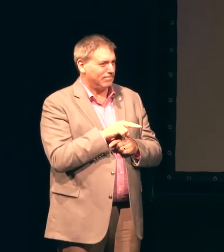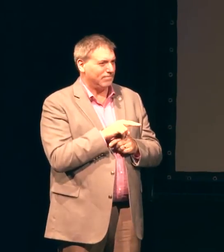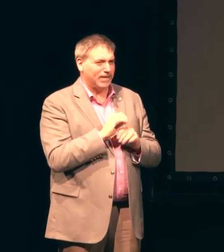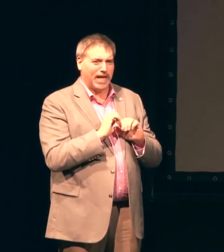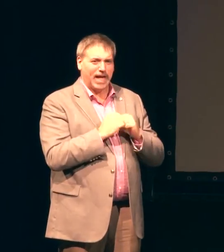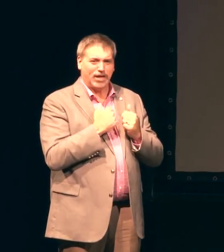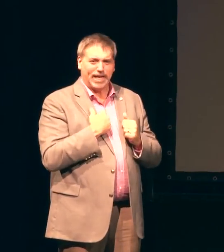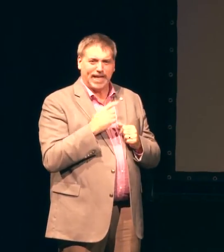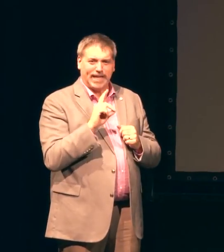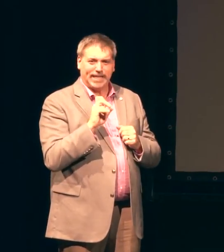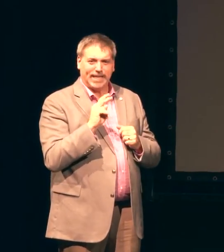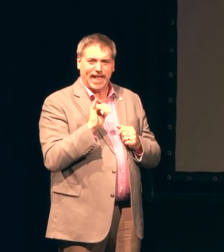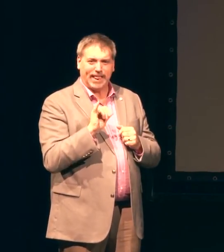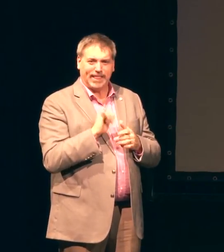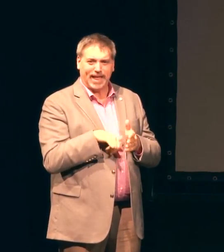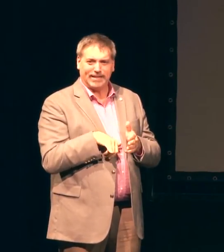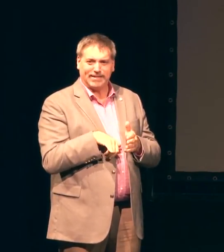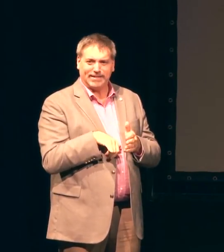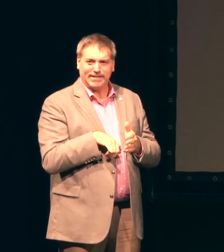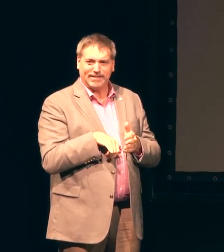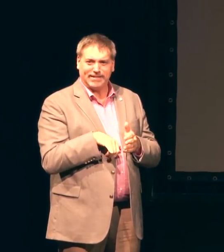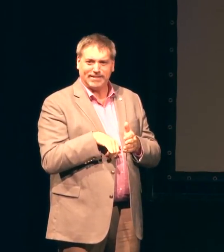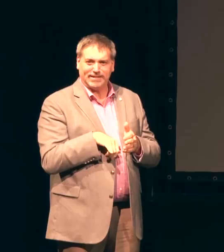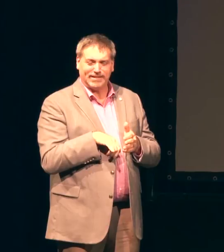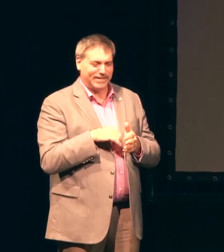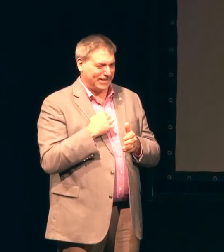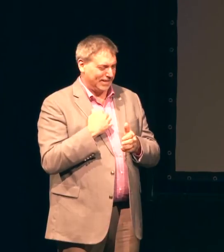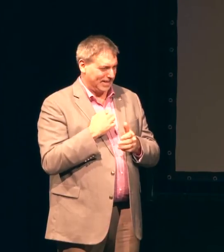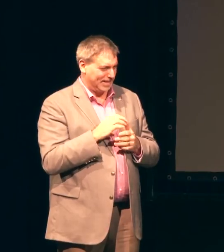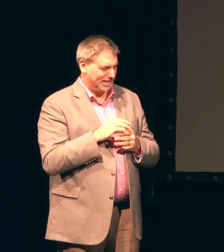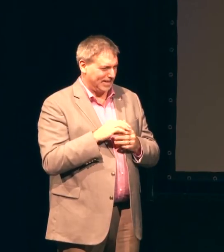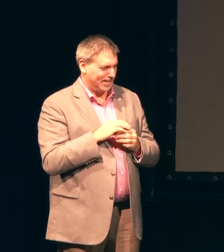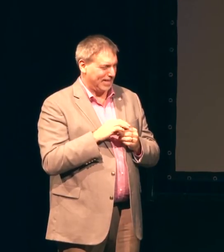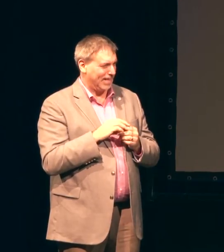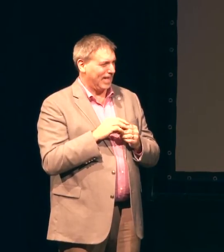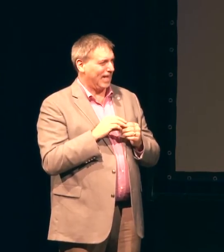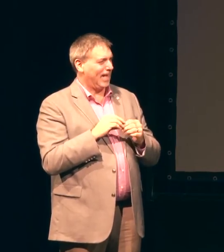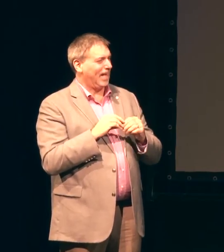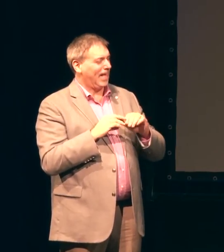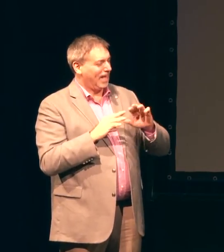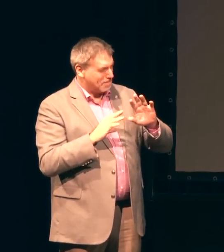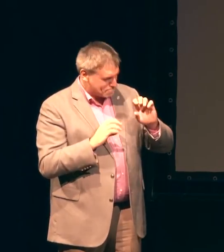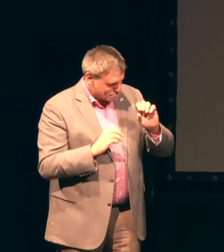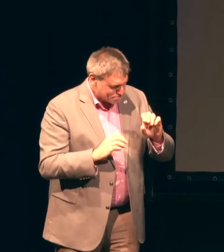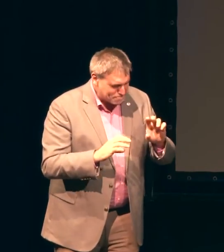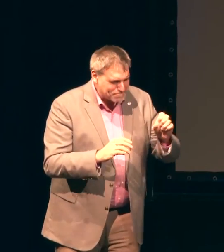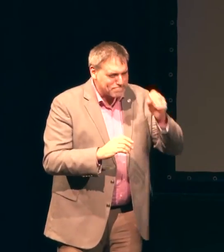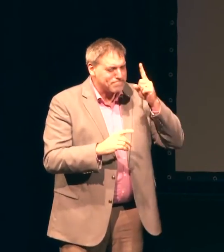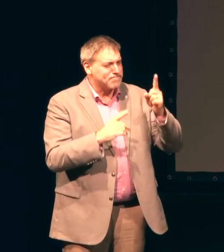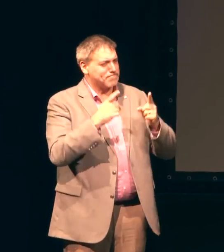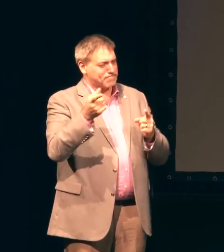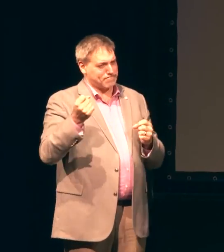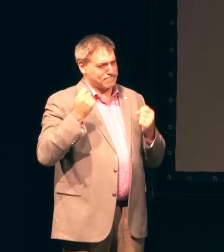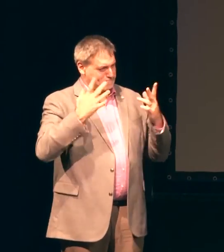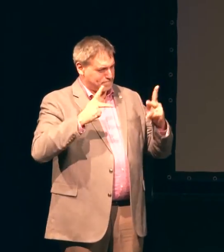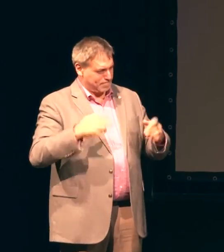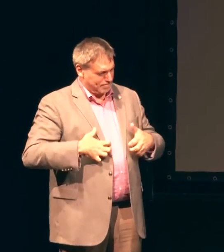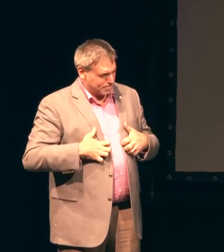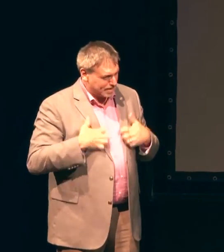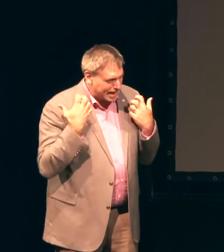back stabbing and negative towards each other. And I could not believe that. I said, okay,